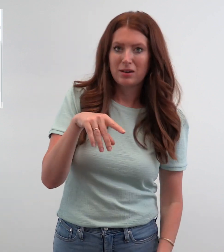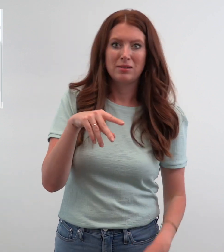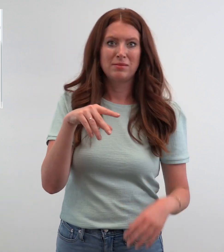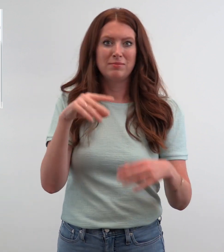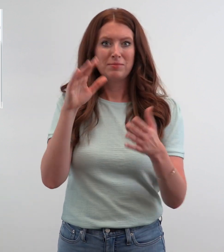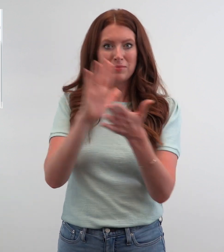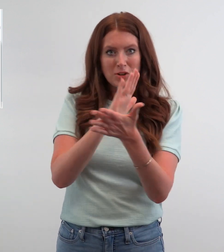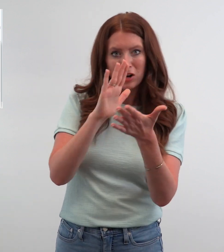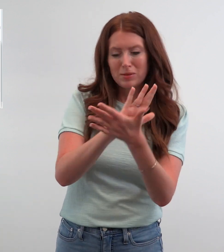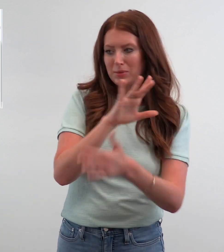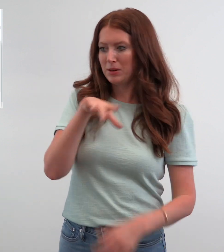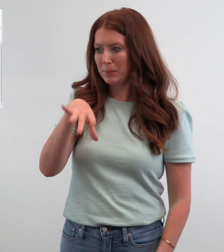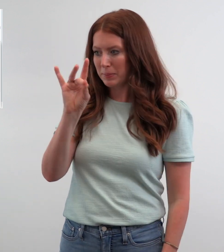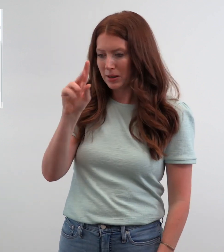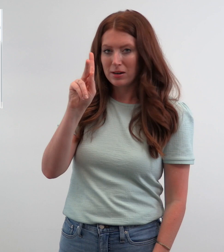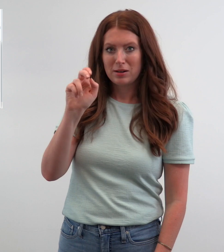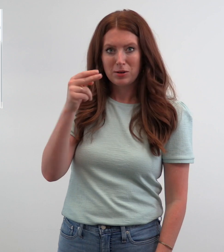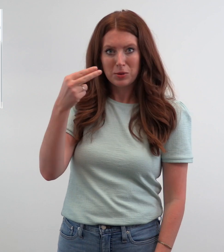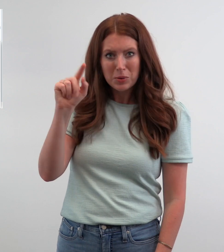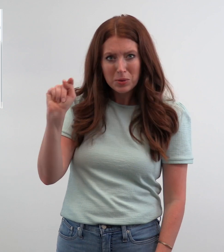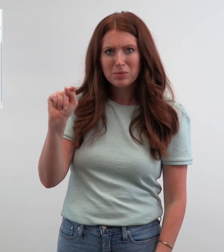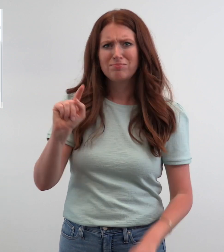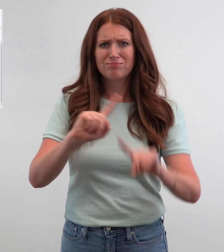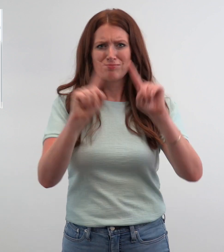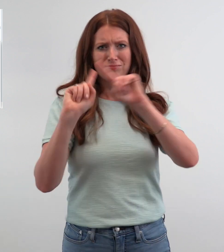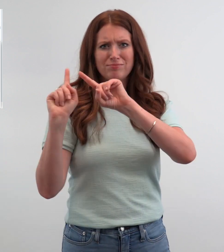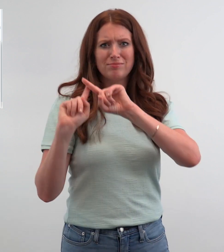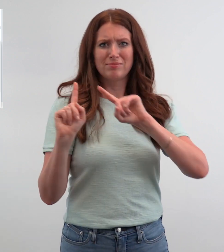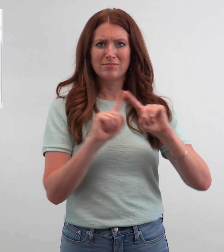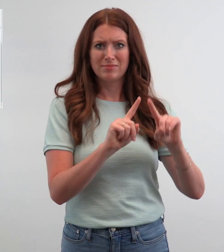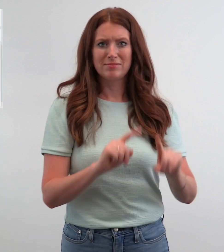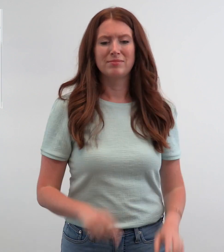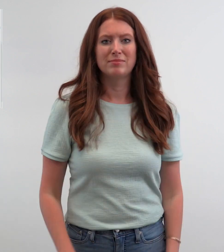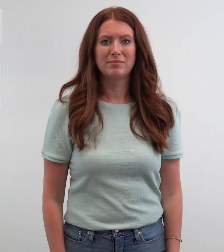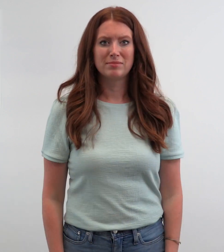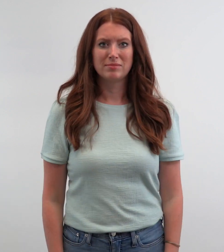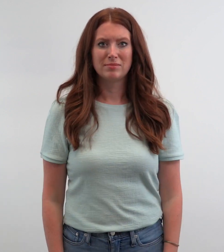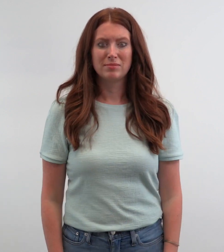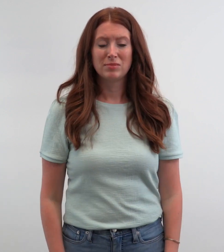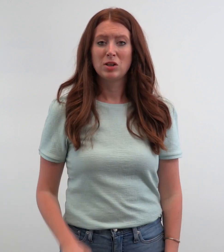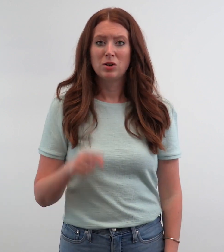select documents, you can select kahoot, different links, all these different